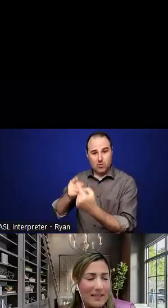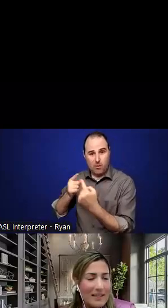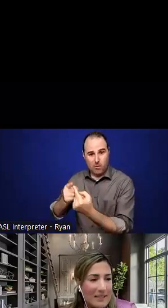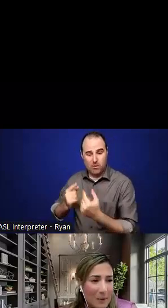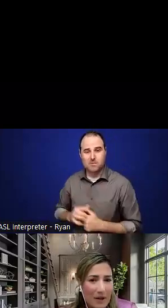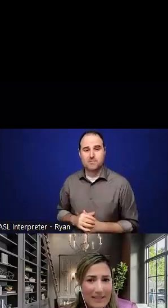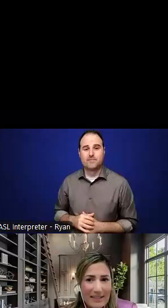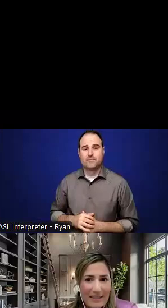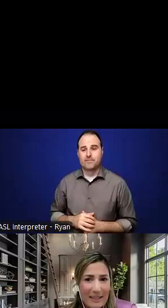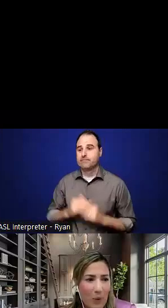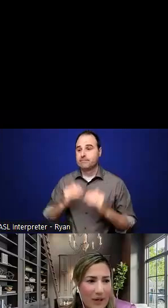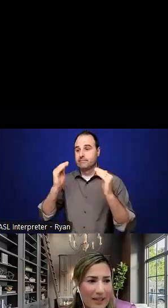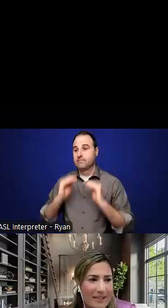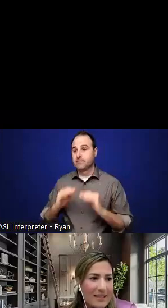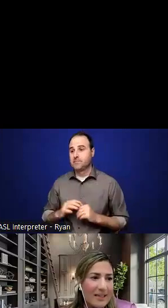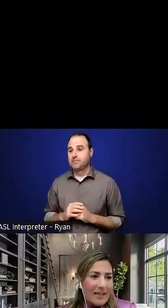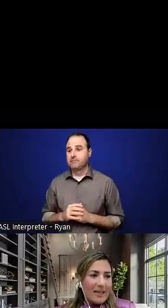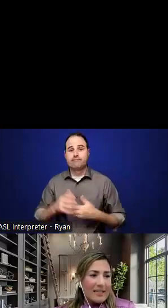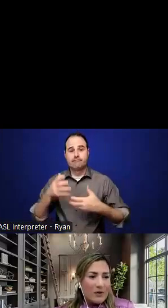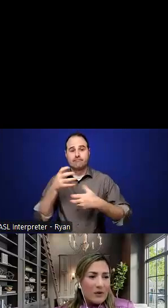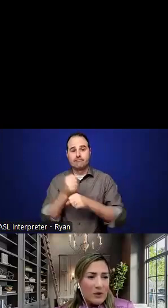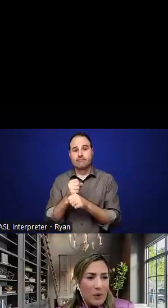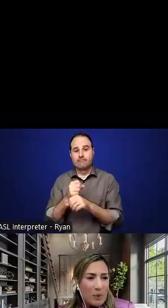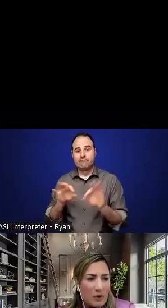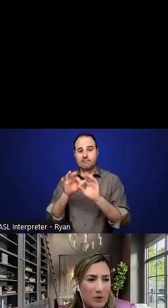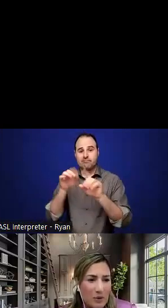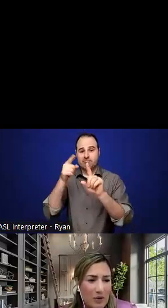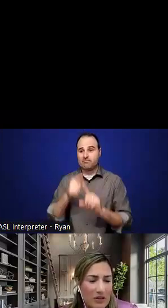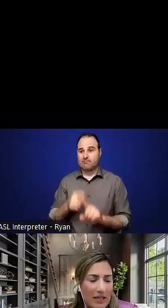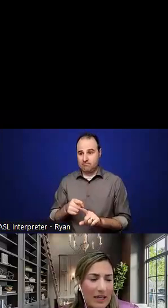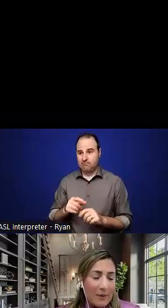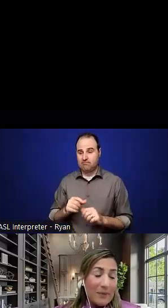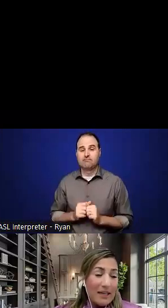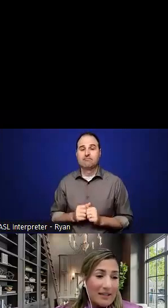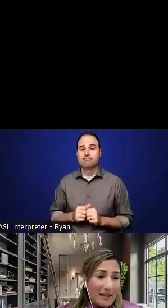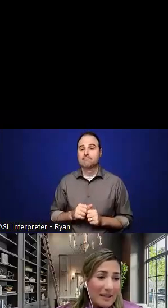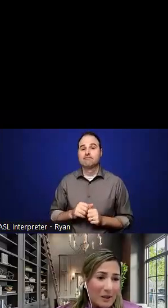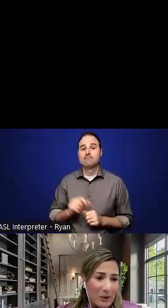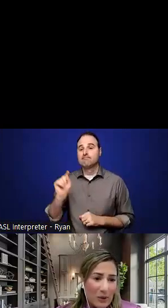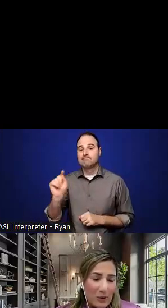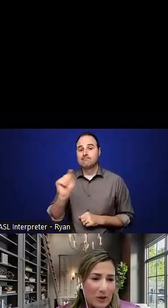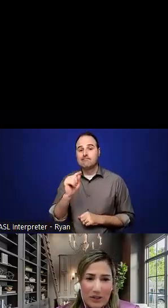And to summarize the key points, individuals with mood disorders and anxiety disorders just